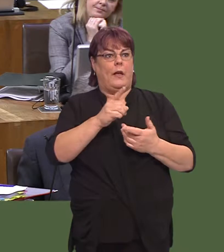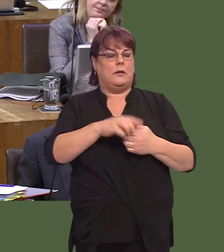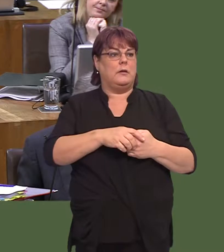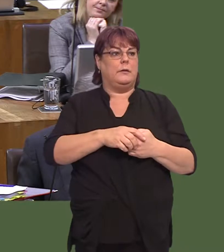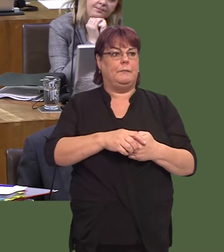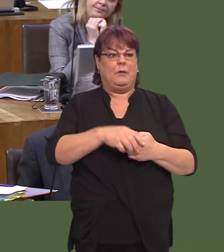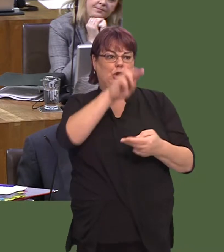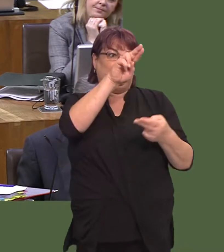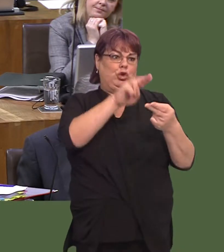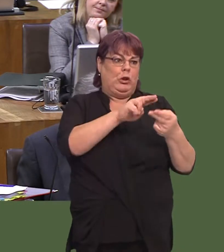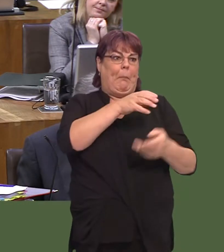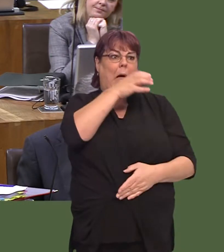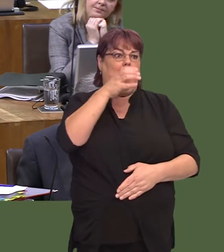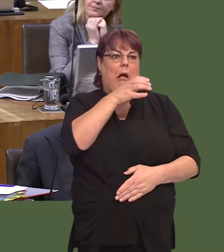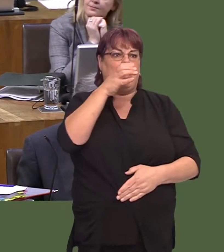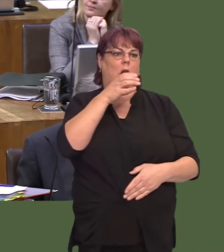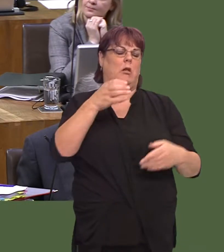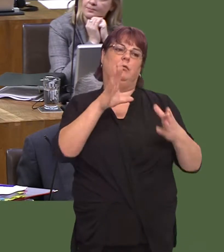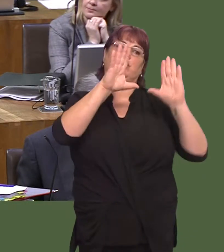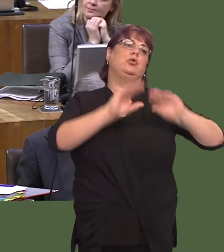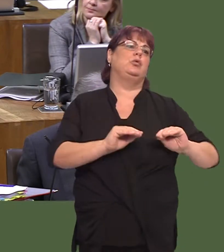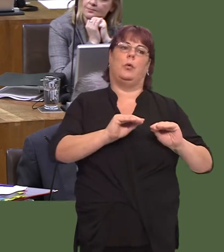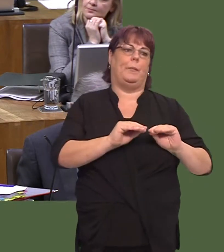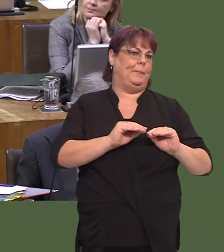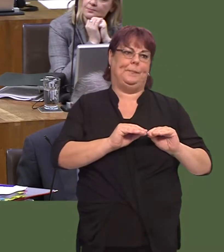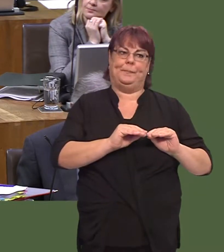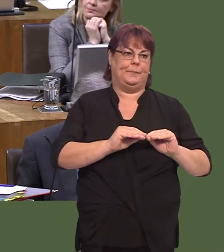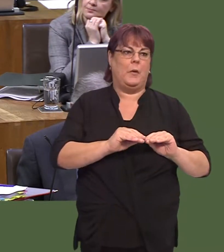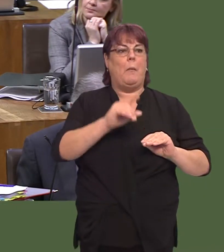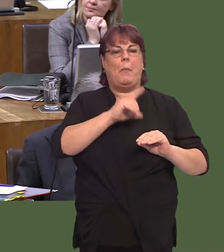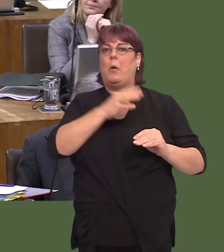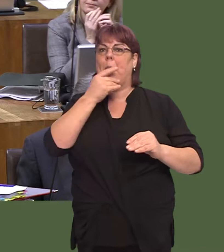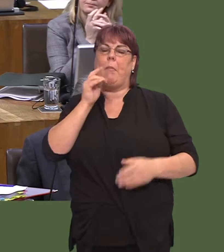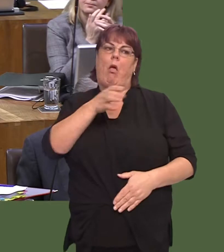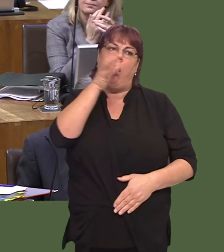alcohol is available to people, in a way that causes them to drink too much and therefore affects their health.